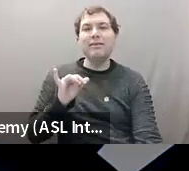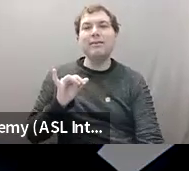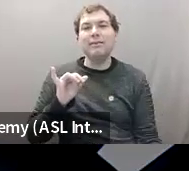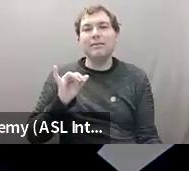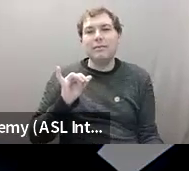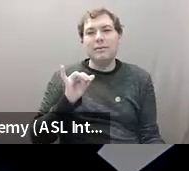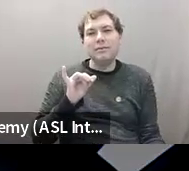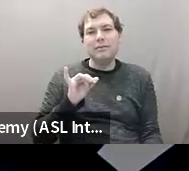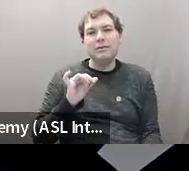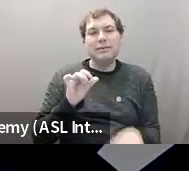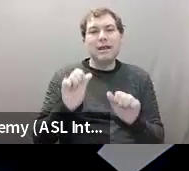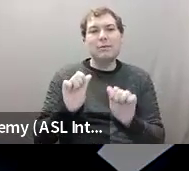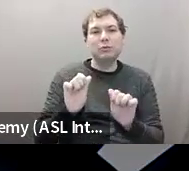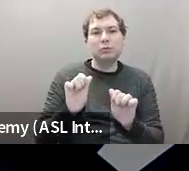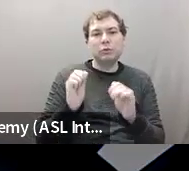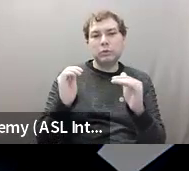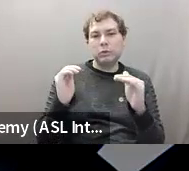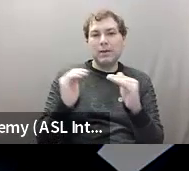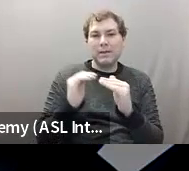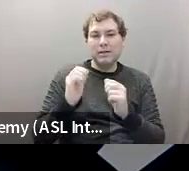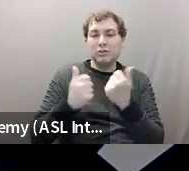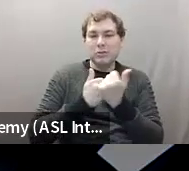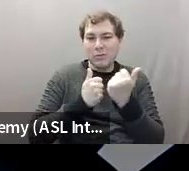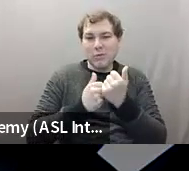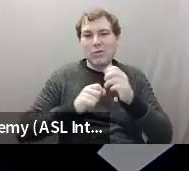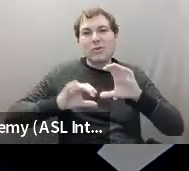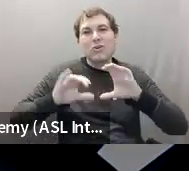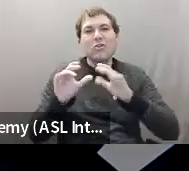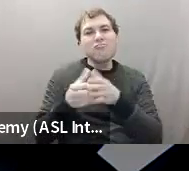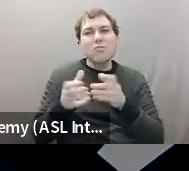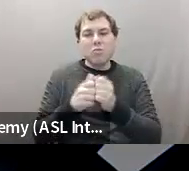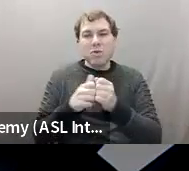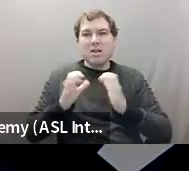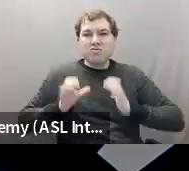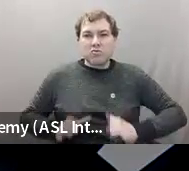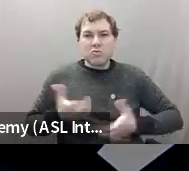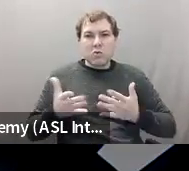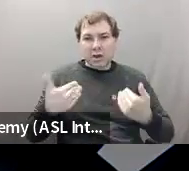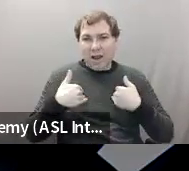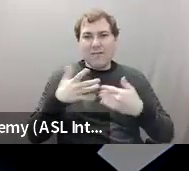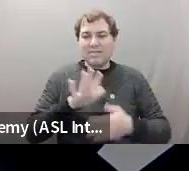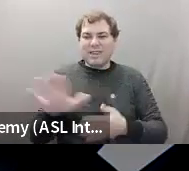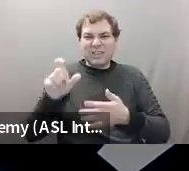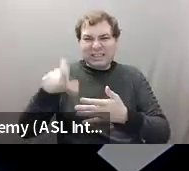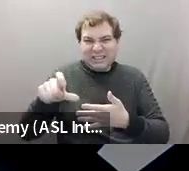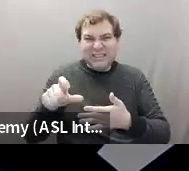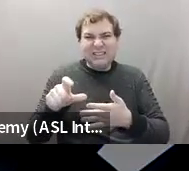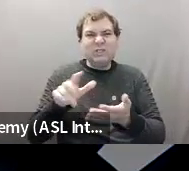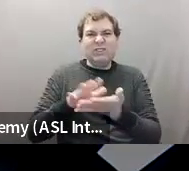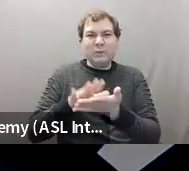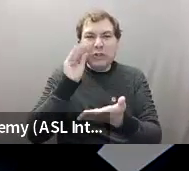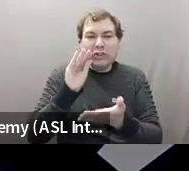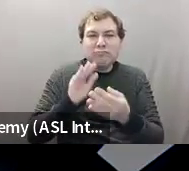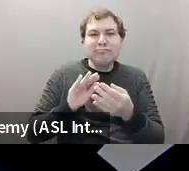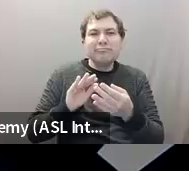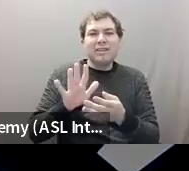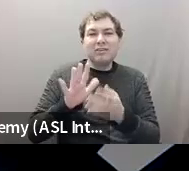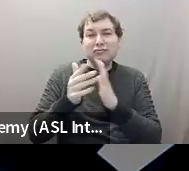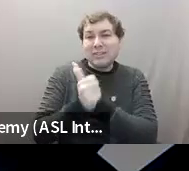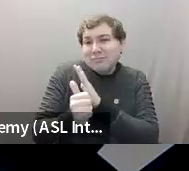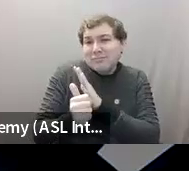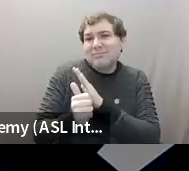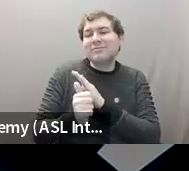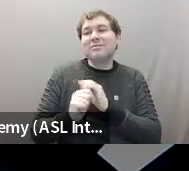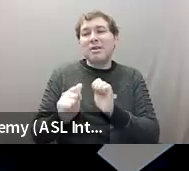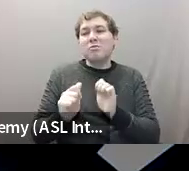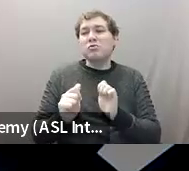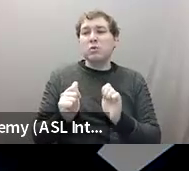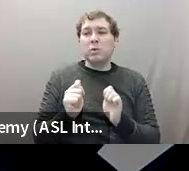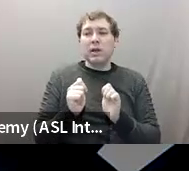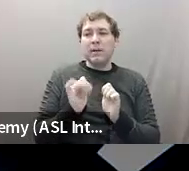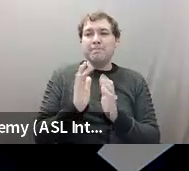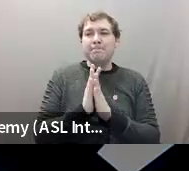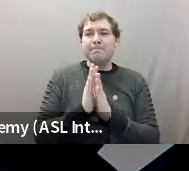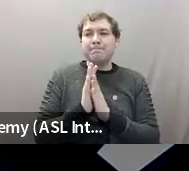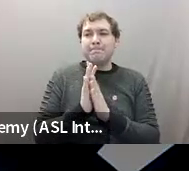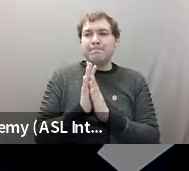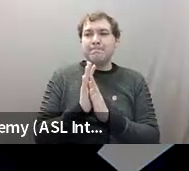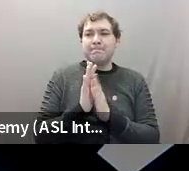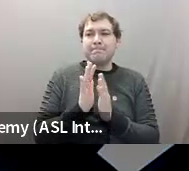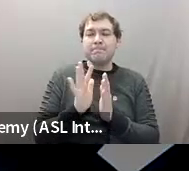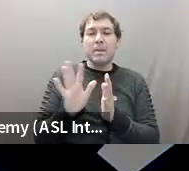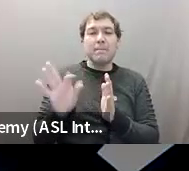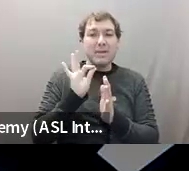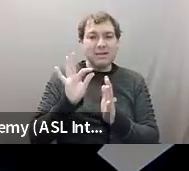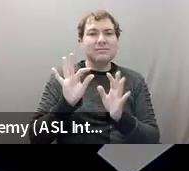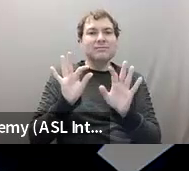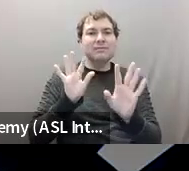Cherelle Daniel: to do peer support with the consumers that you already have, and getting to know what their needs are getting to know what their skills are to where you can be able to select those people and piece them together.